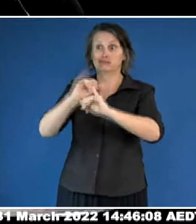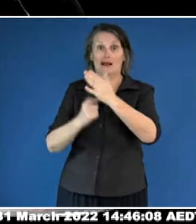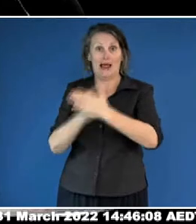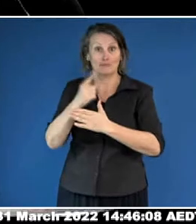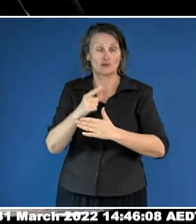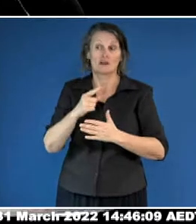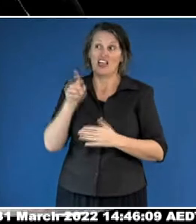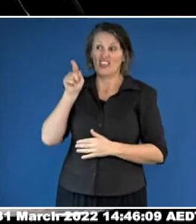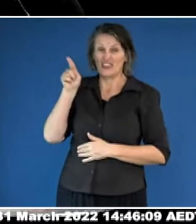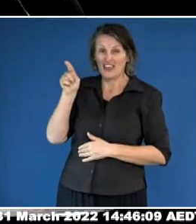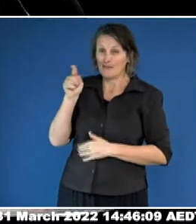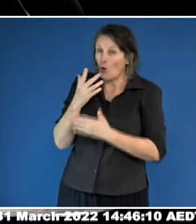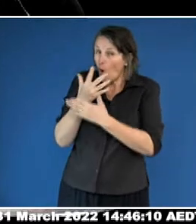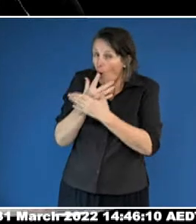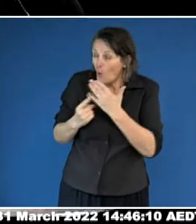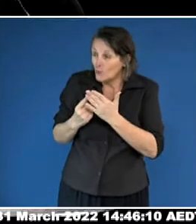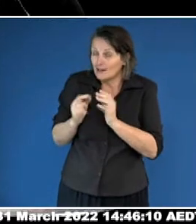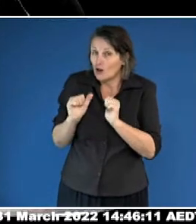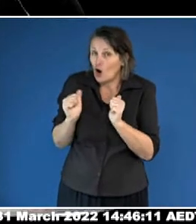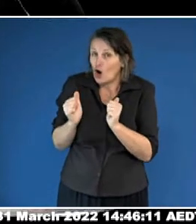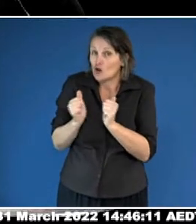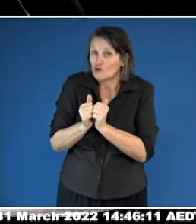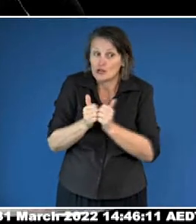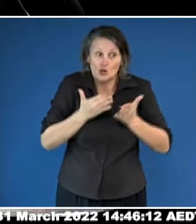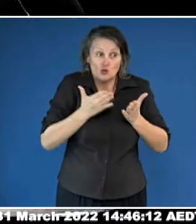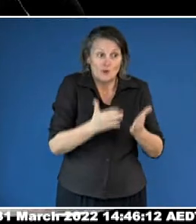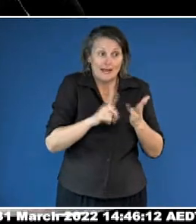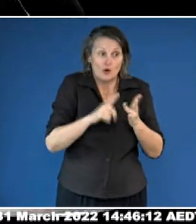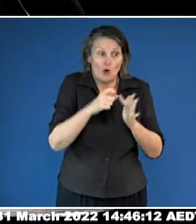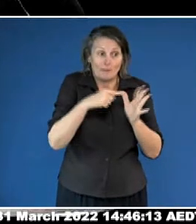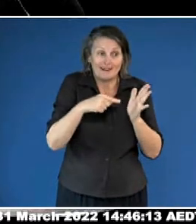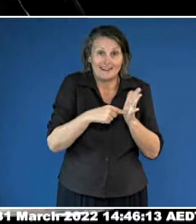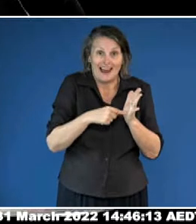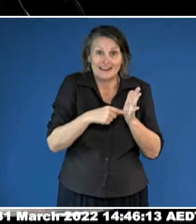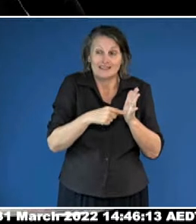to allow OPCAT to operate in what's called "primary places of detention".